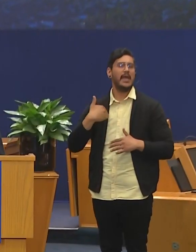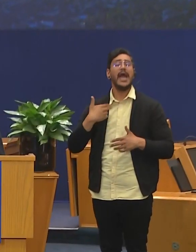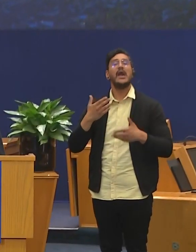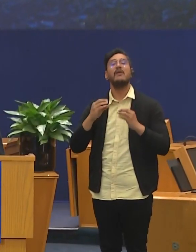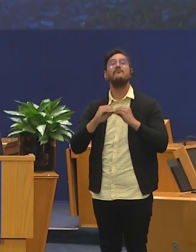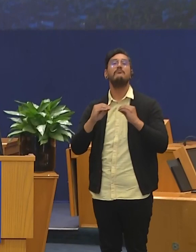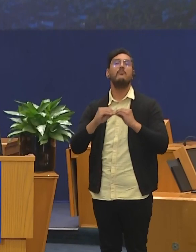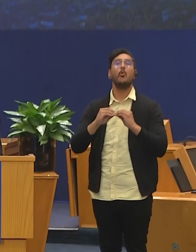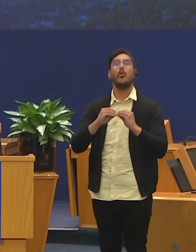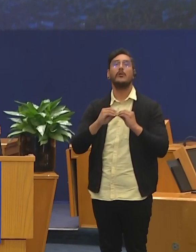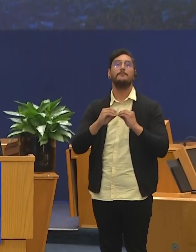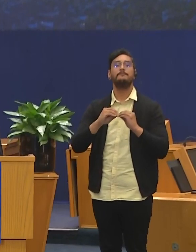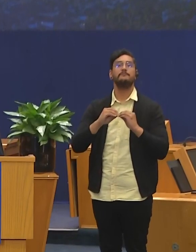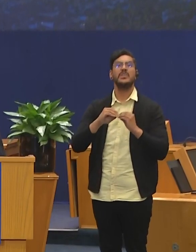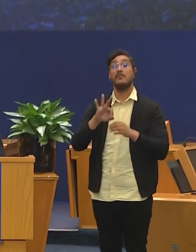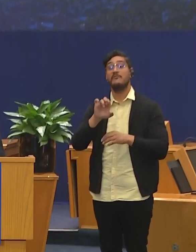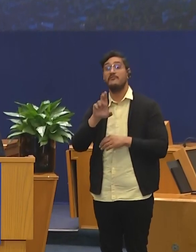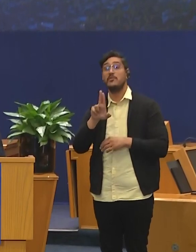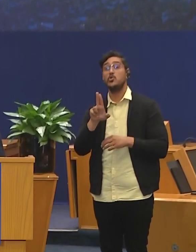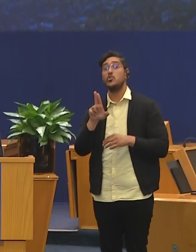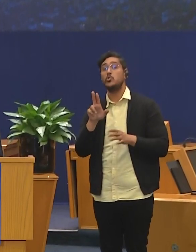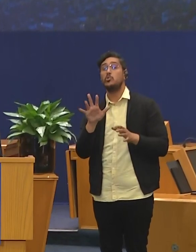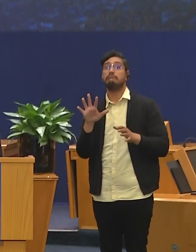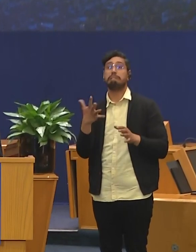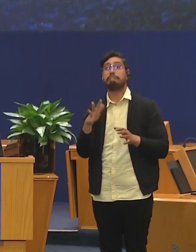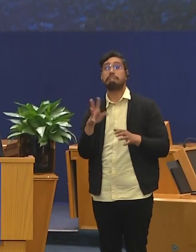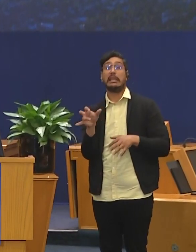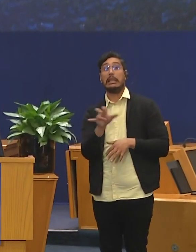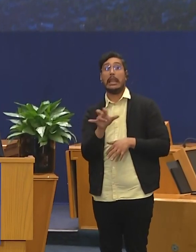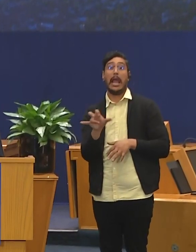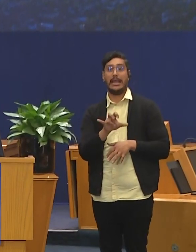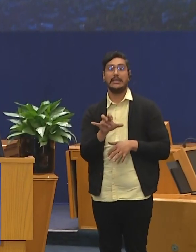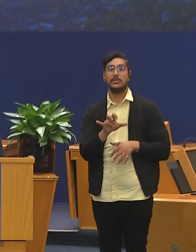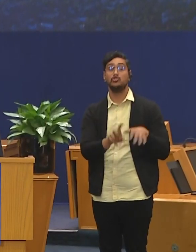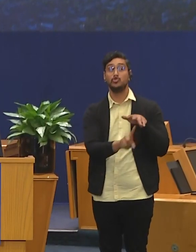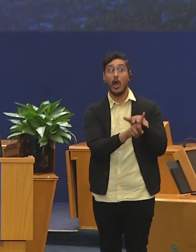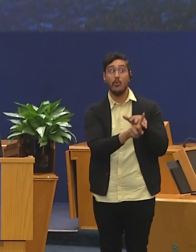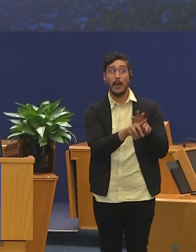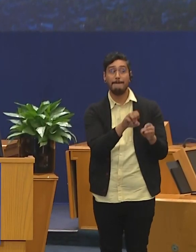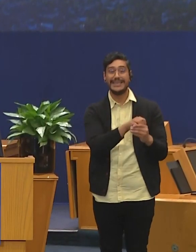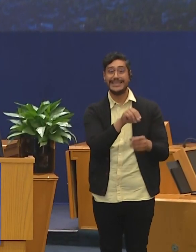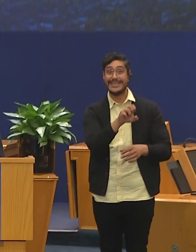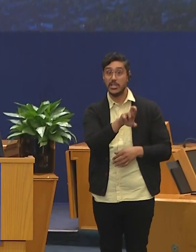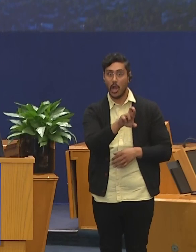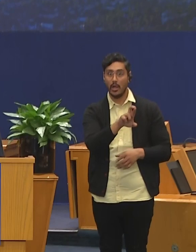OF SEASONAL FLU. WE HAD MORE WHAT WE CALL INFLUENZA-LIKE ILLNESS SHOWING